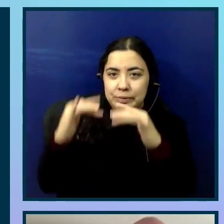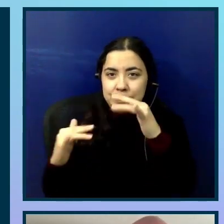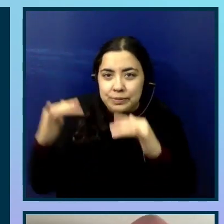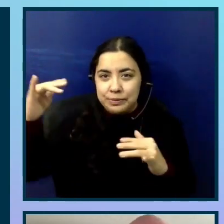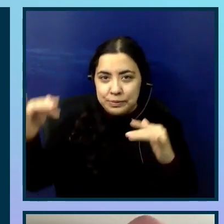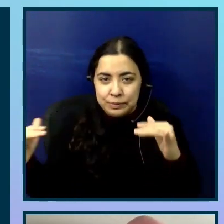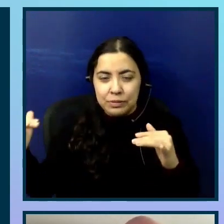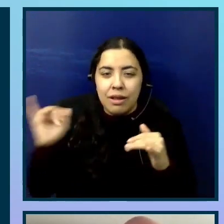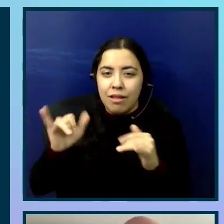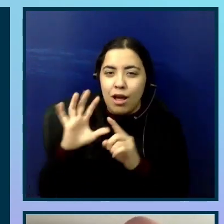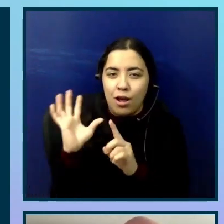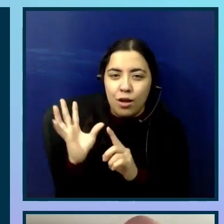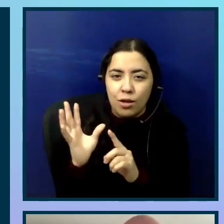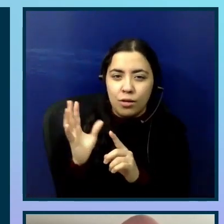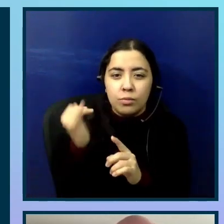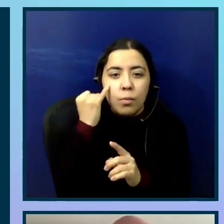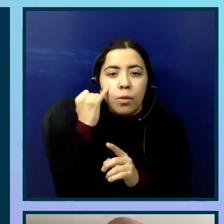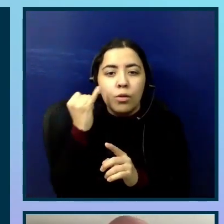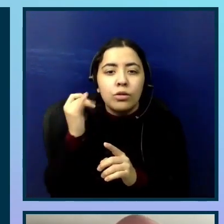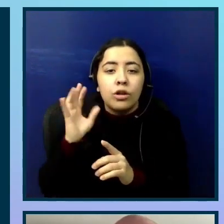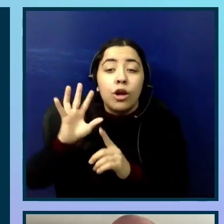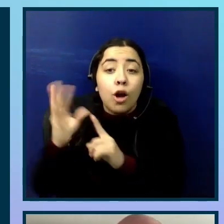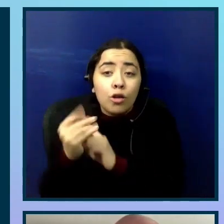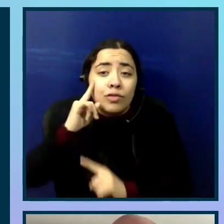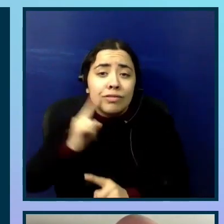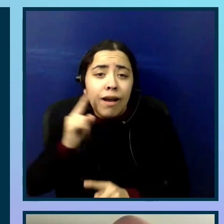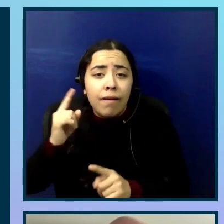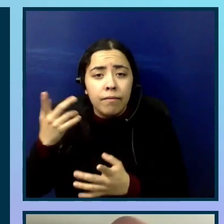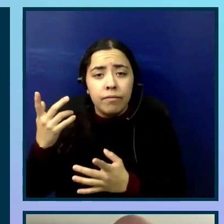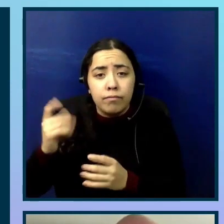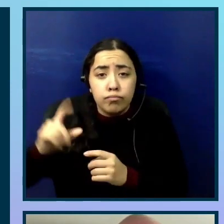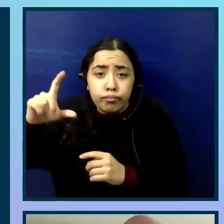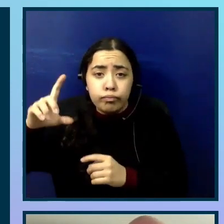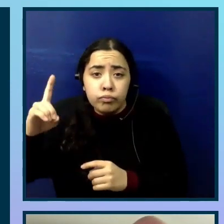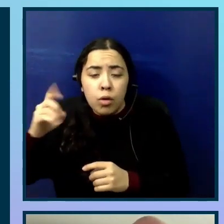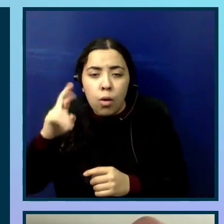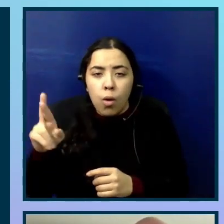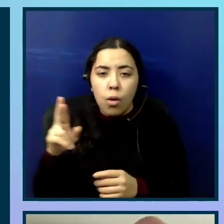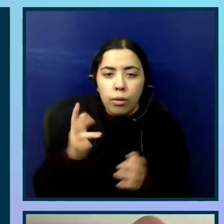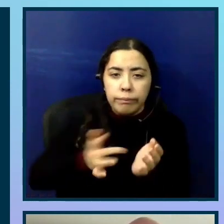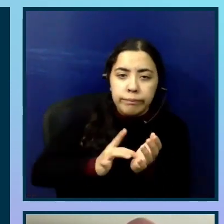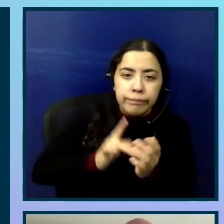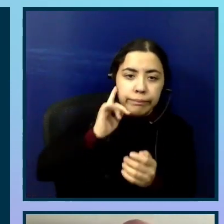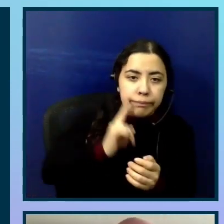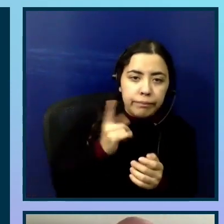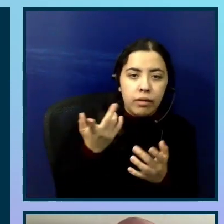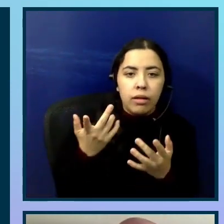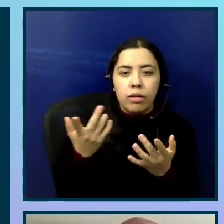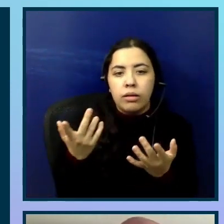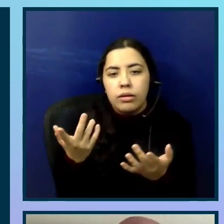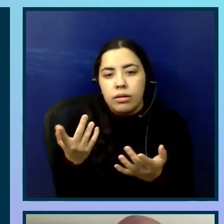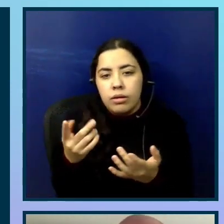Culturally deaf and profoundly deaf is somewhere around little bit under half a percent people who are registered blind,